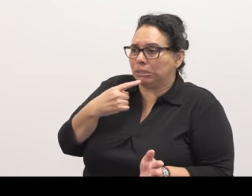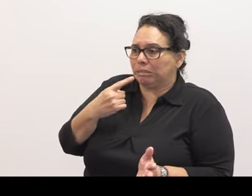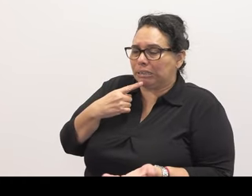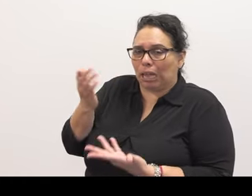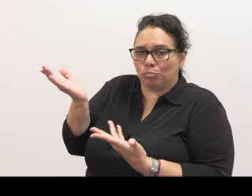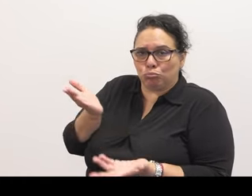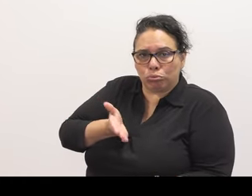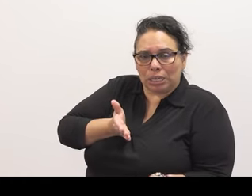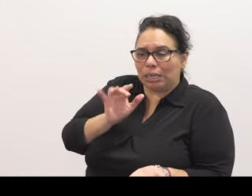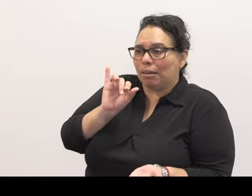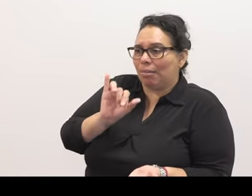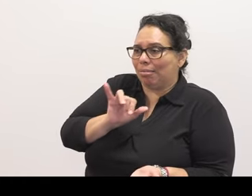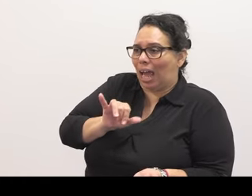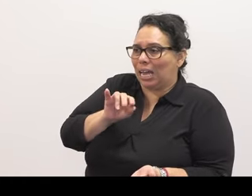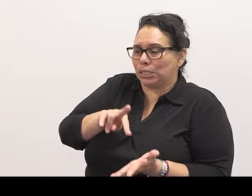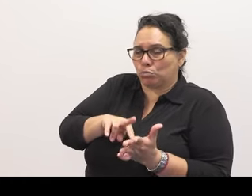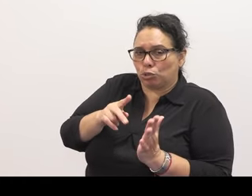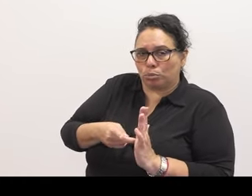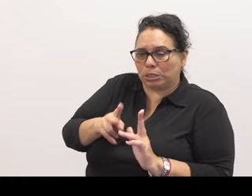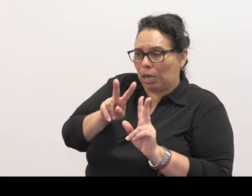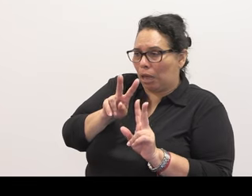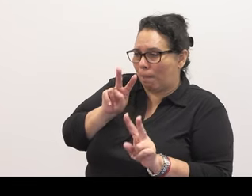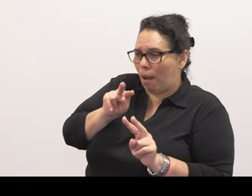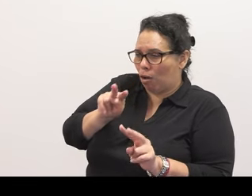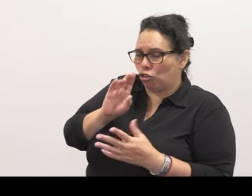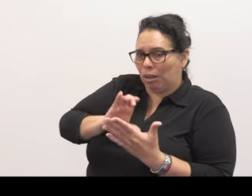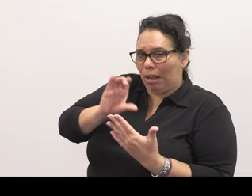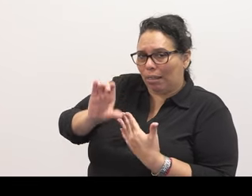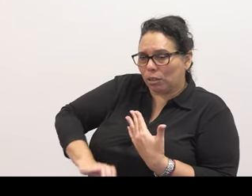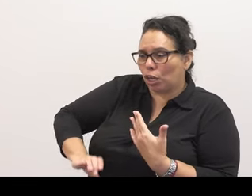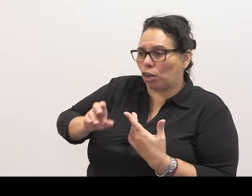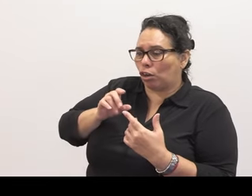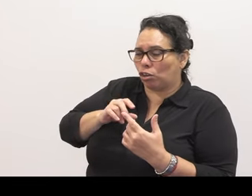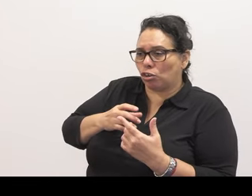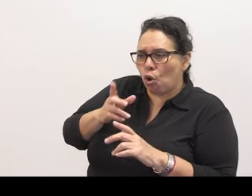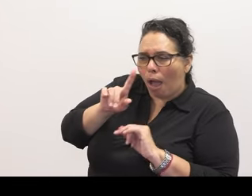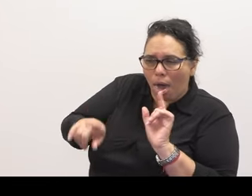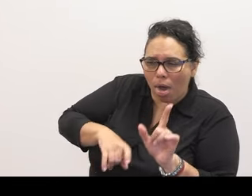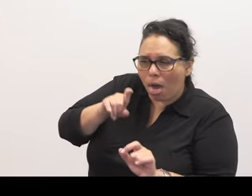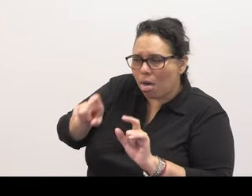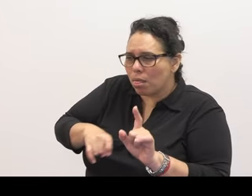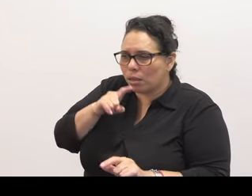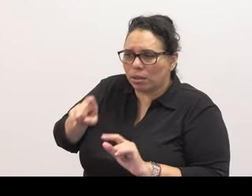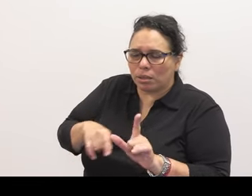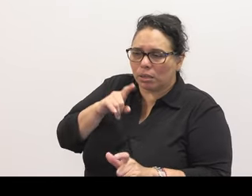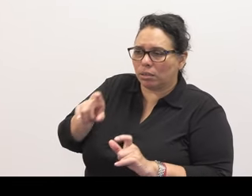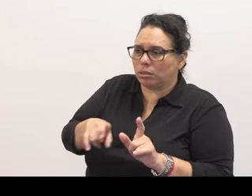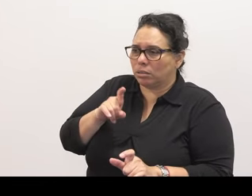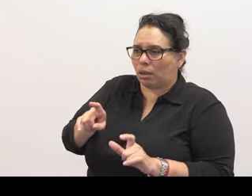is that's also the purpose of a monitoring calendar is that you're constantly asking outcome focused questions